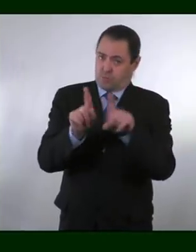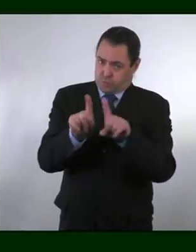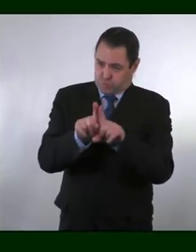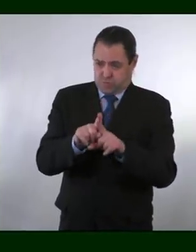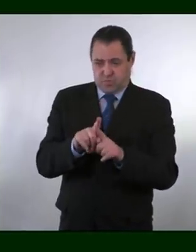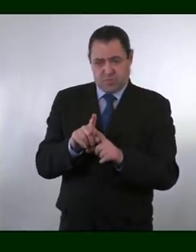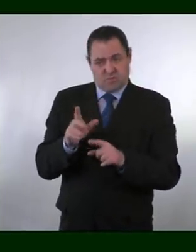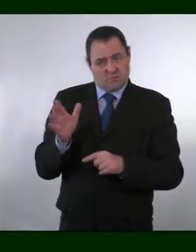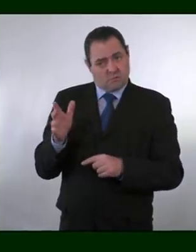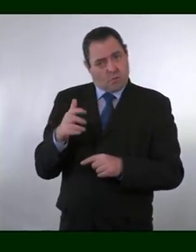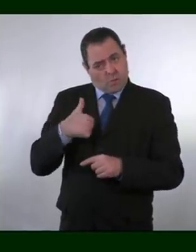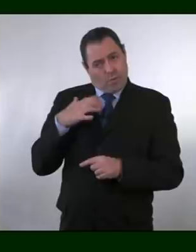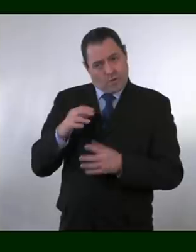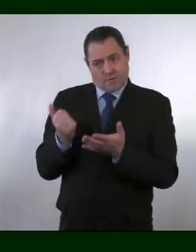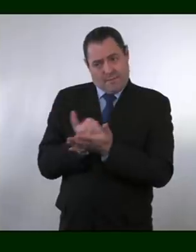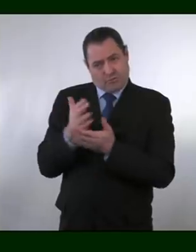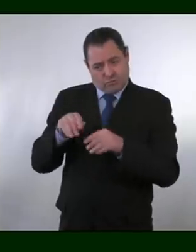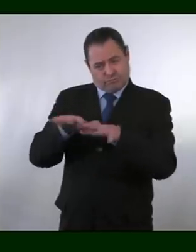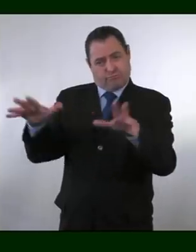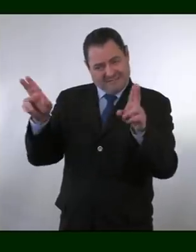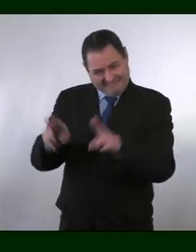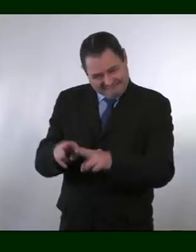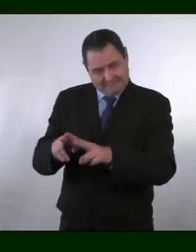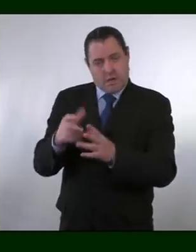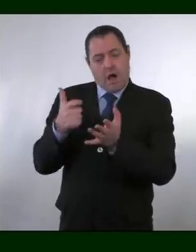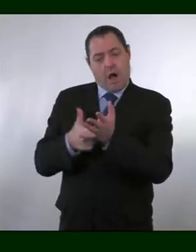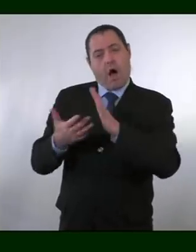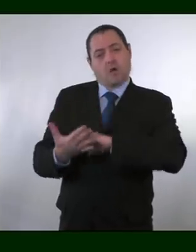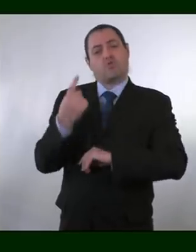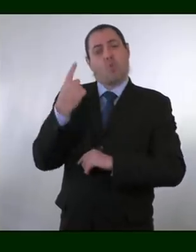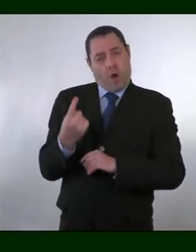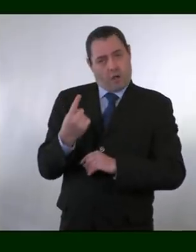control, get the R down below 1, which is the purpose of these current measures,